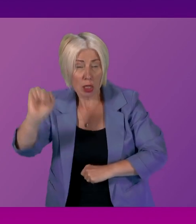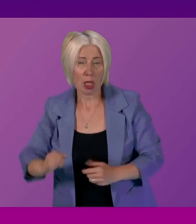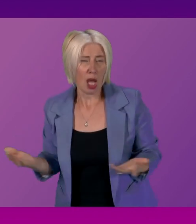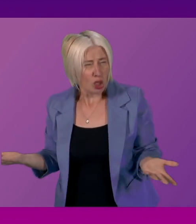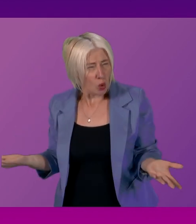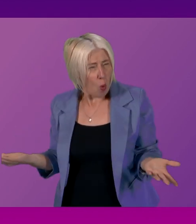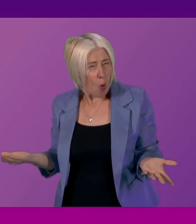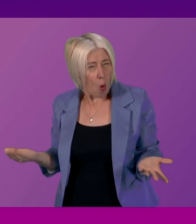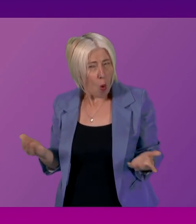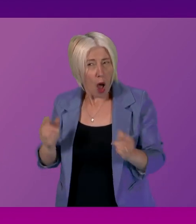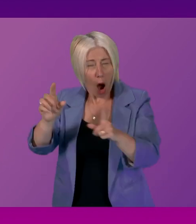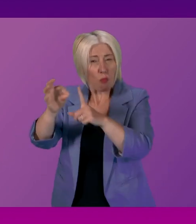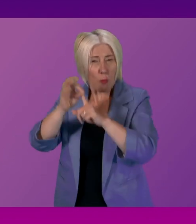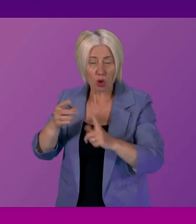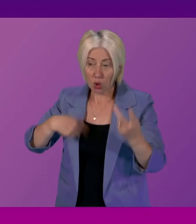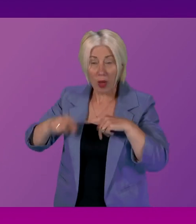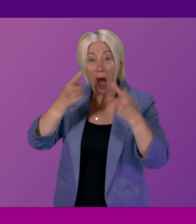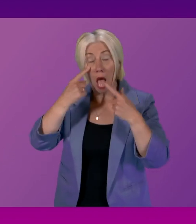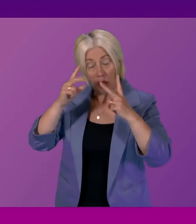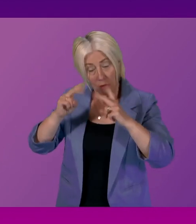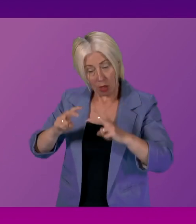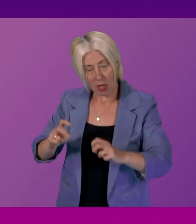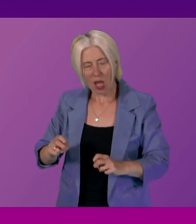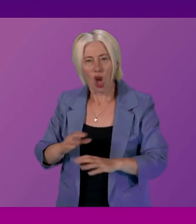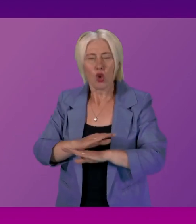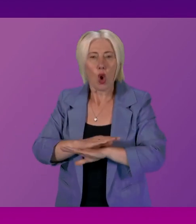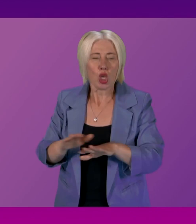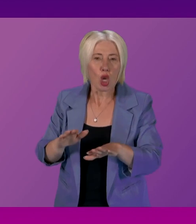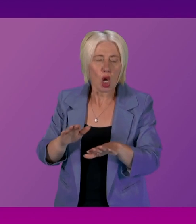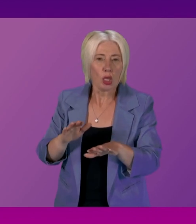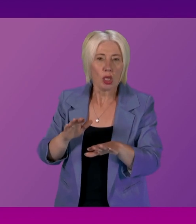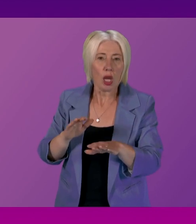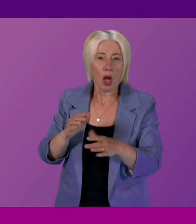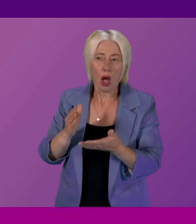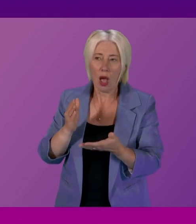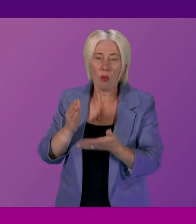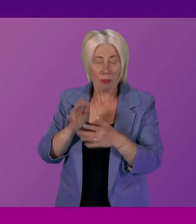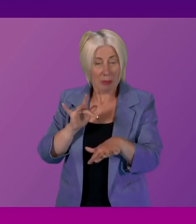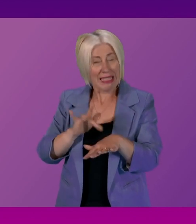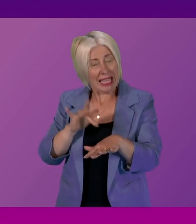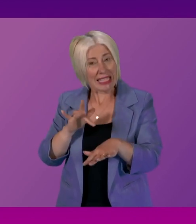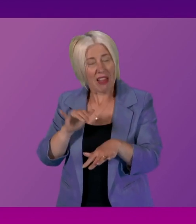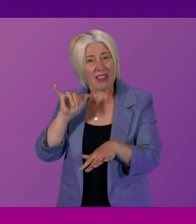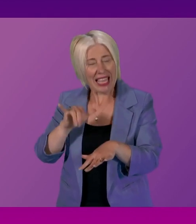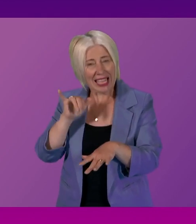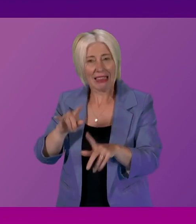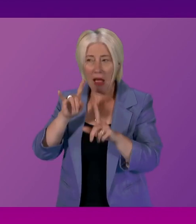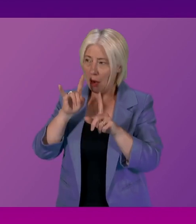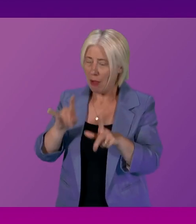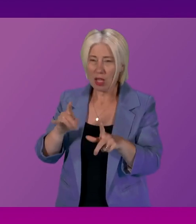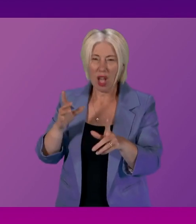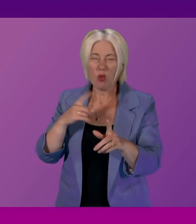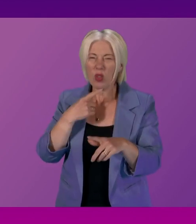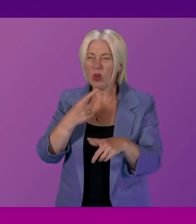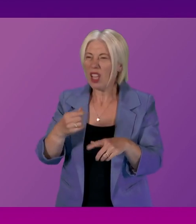It does no justice to an issue that requires great sensitivity to throw around terms such